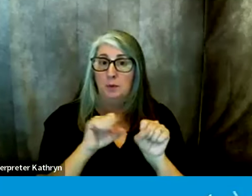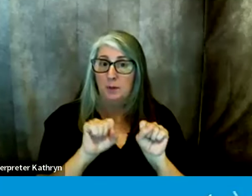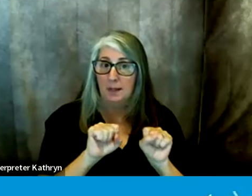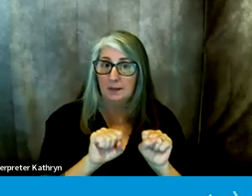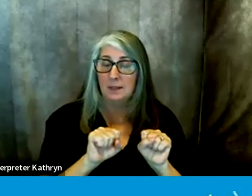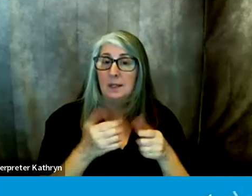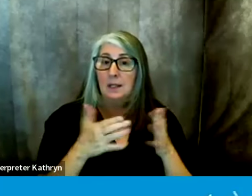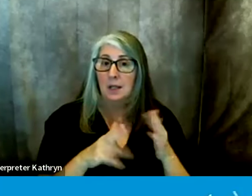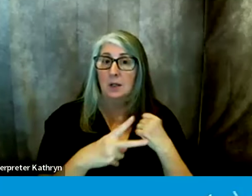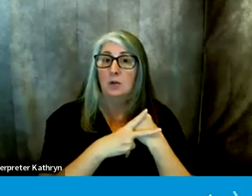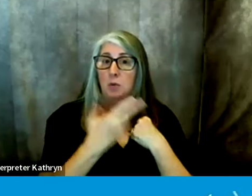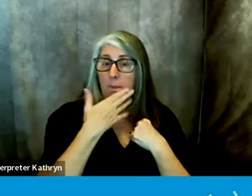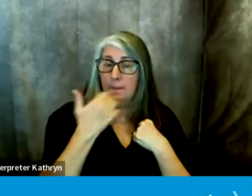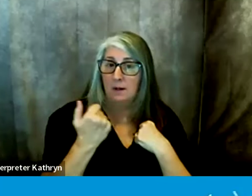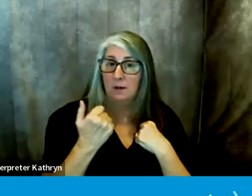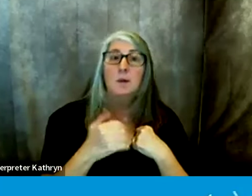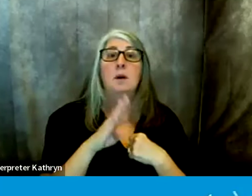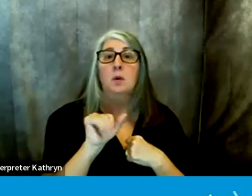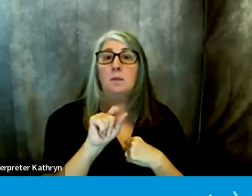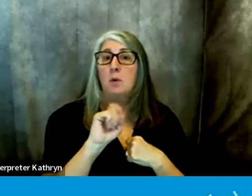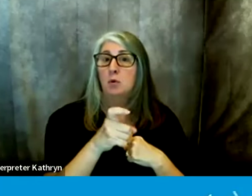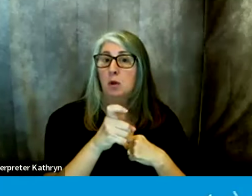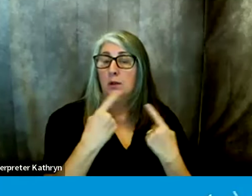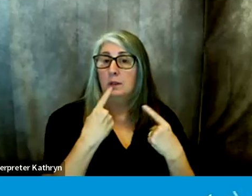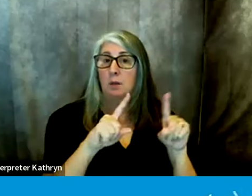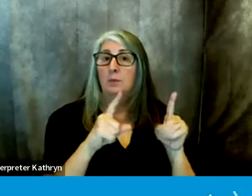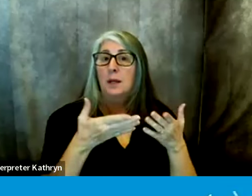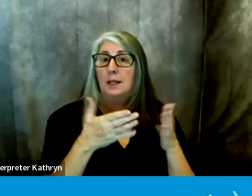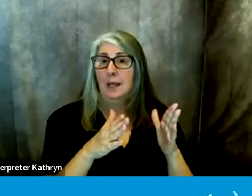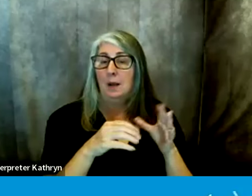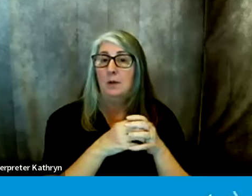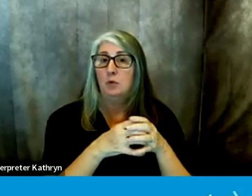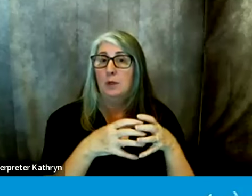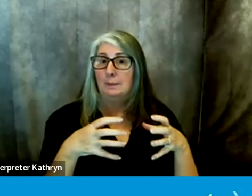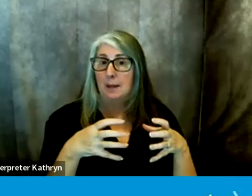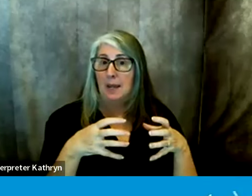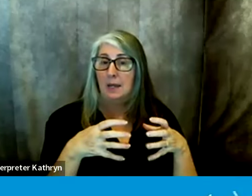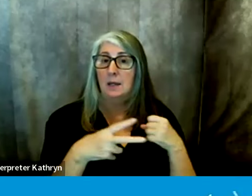But in addition to what Botox accomplishes by allowing a bladder to expand and store more urine,